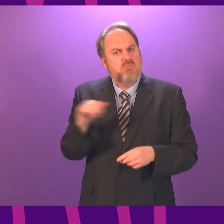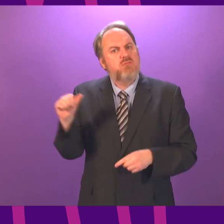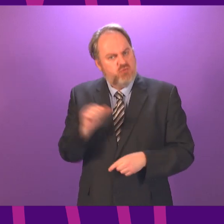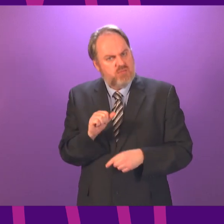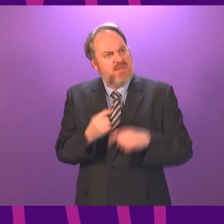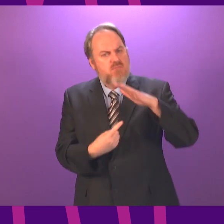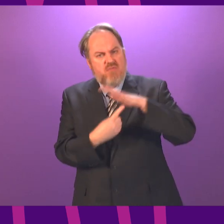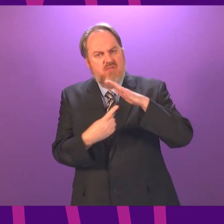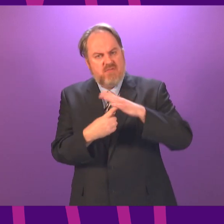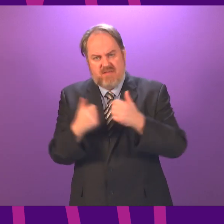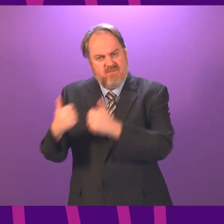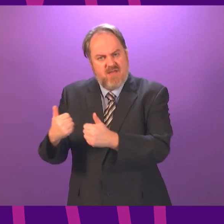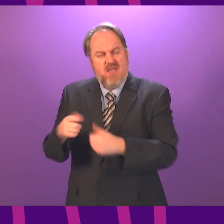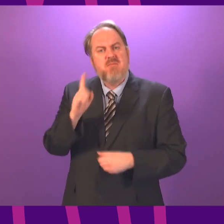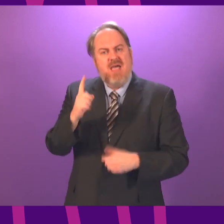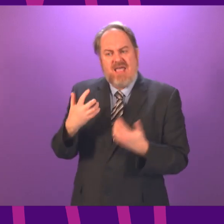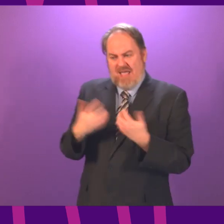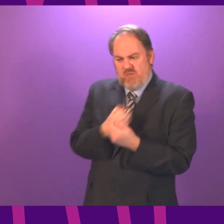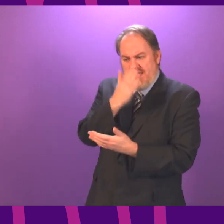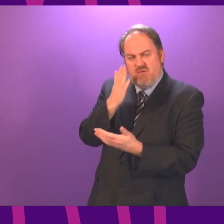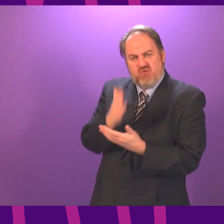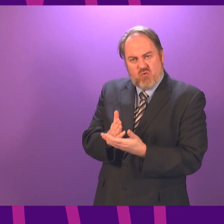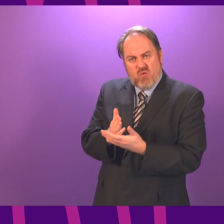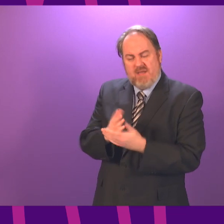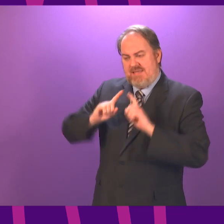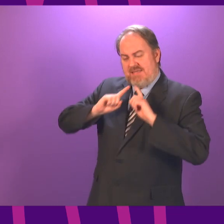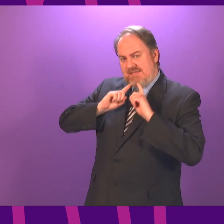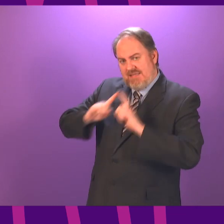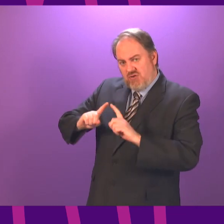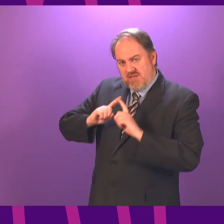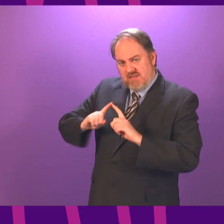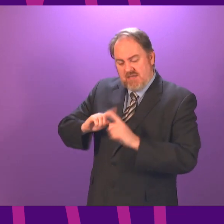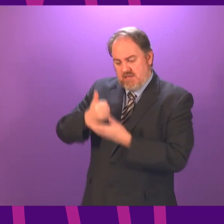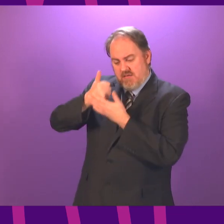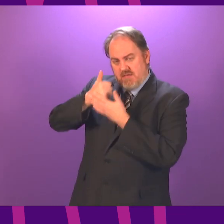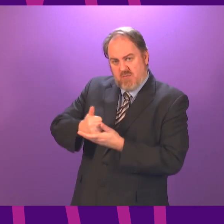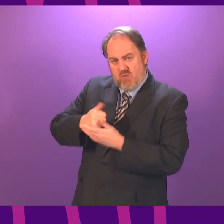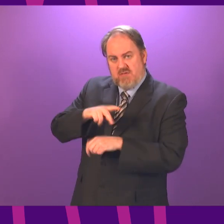we need first to talk about how we keep teachers and support staff safe. Vaccination must have